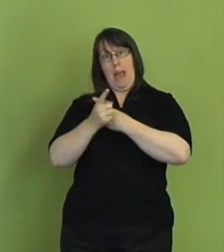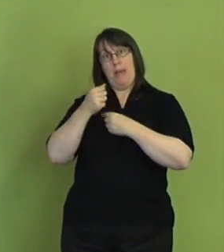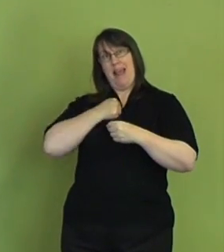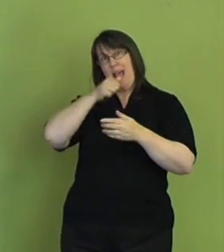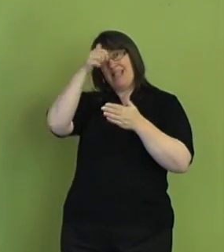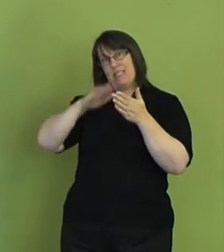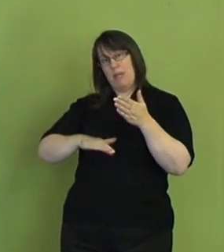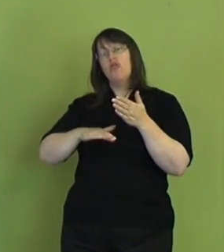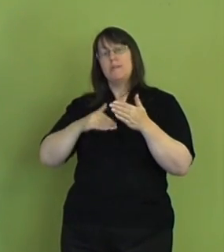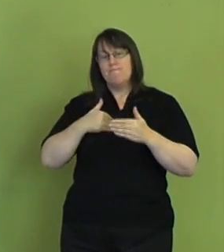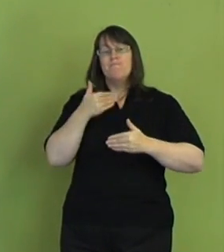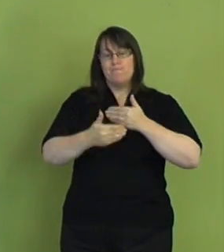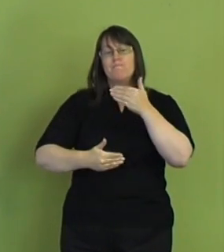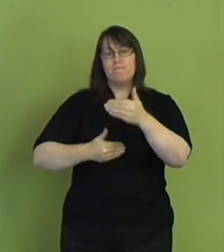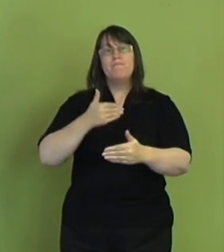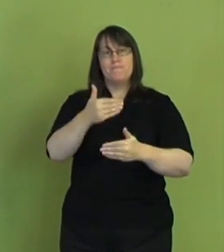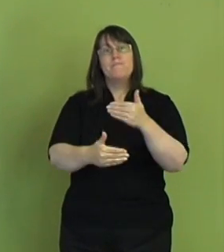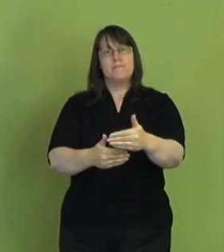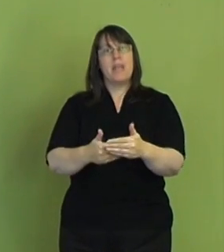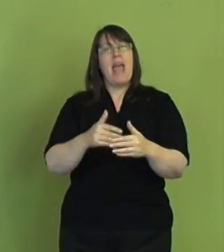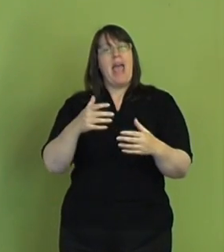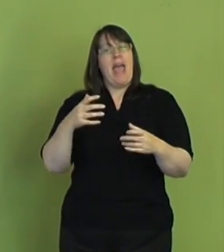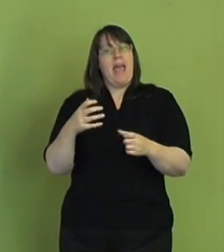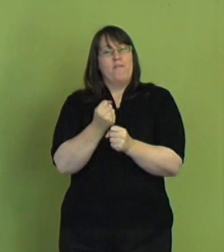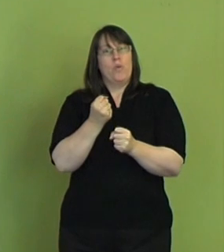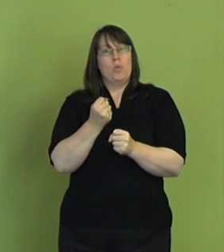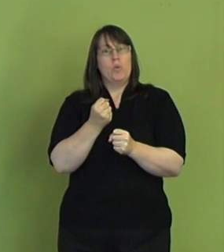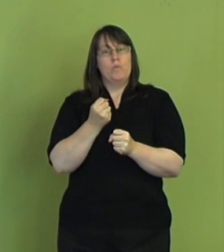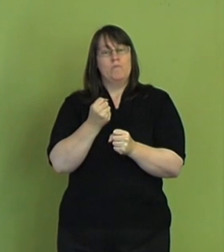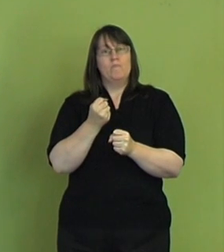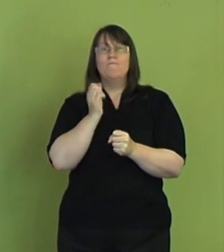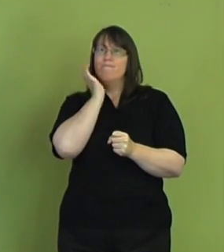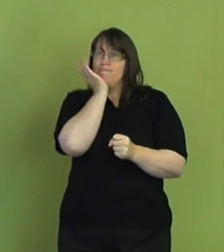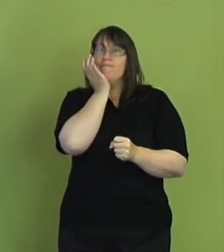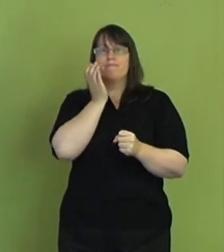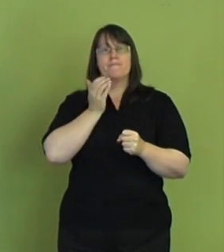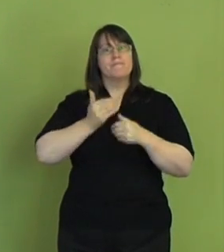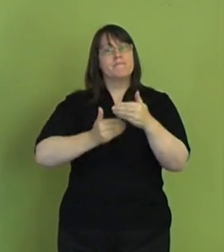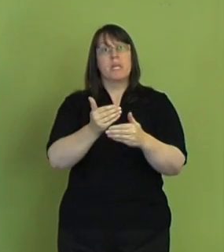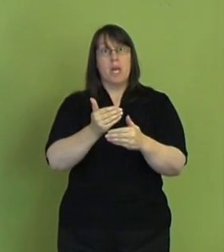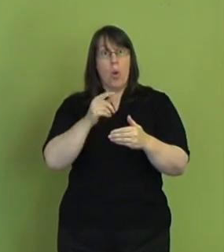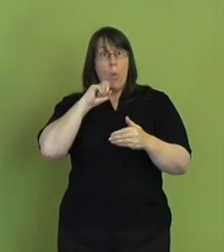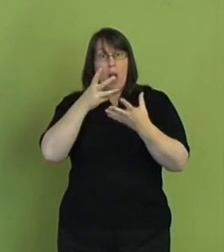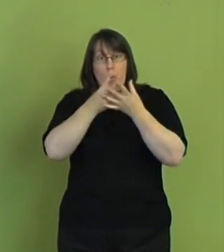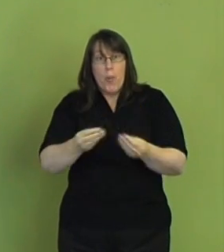rather than something we will actually get over permanently. It's something that we manage and live with,